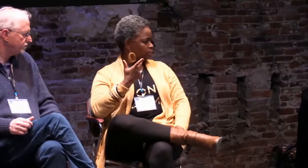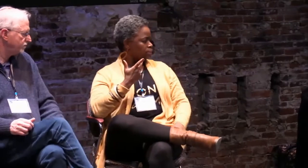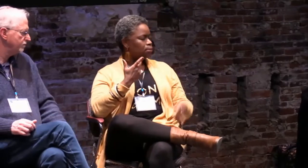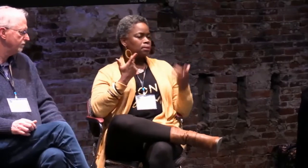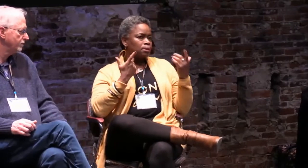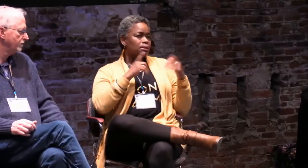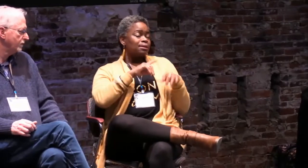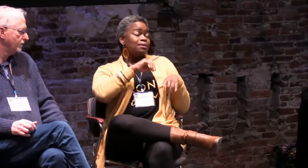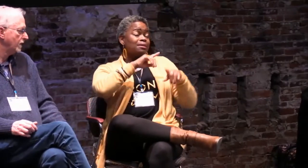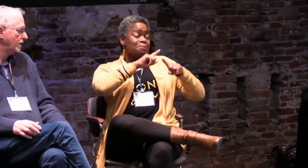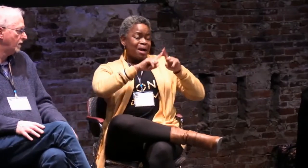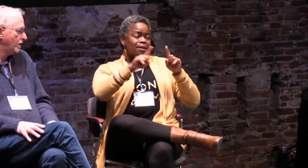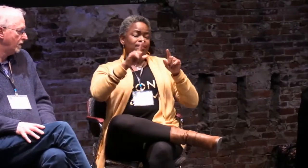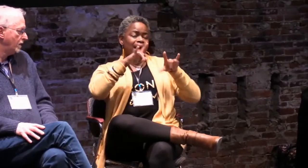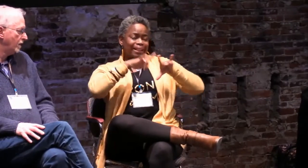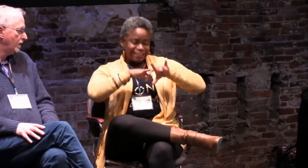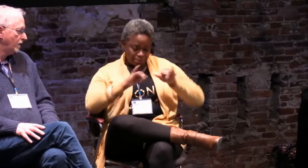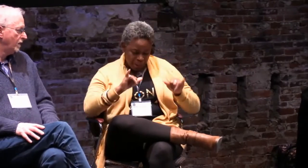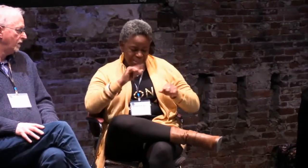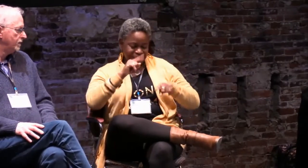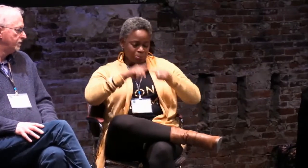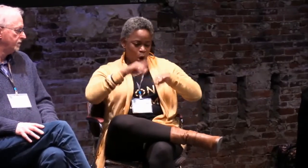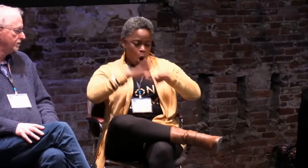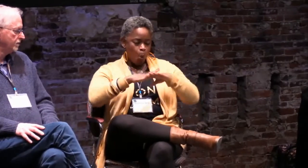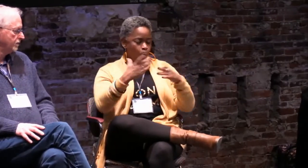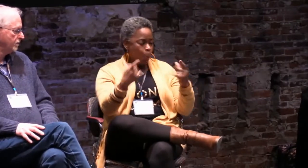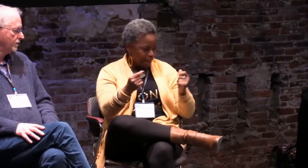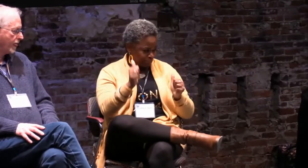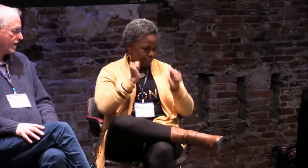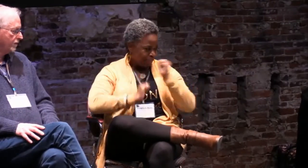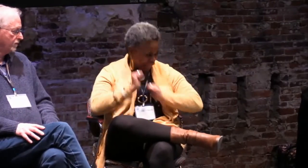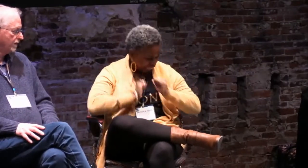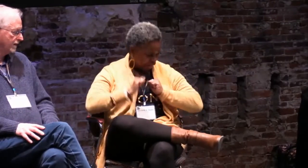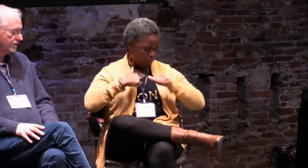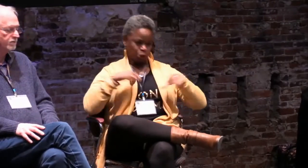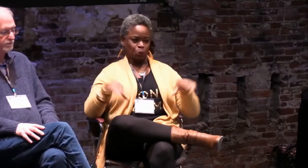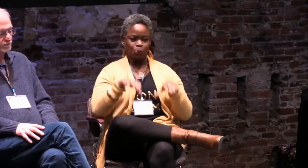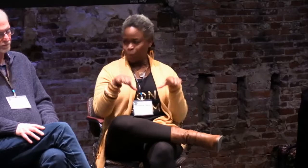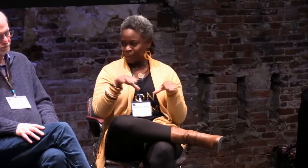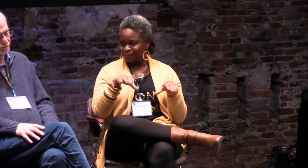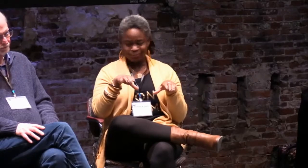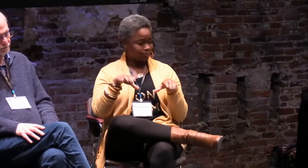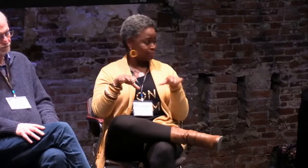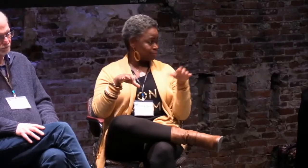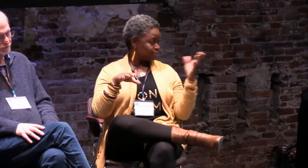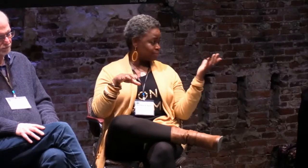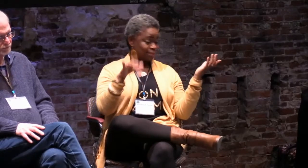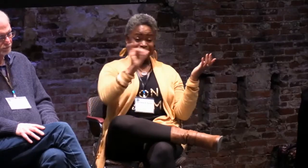You just don't want to stick with one story. It also depends on the play.